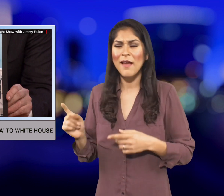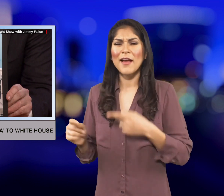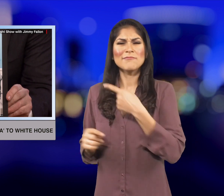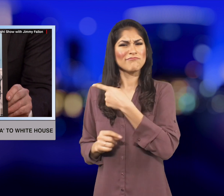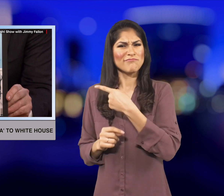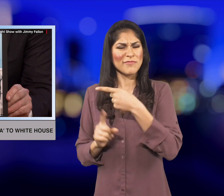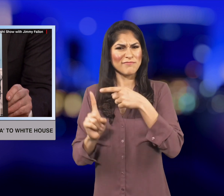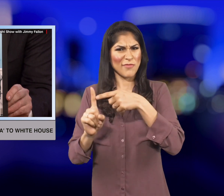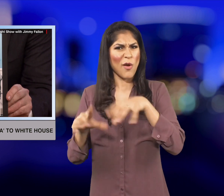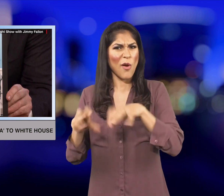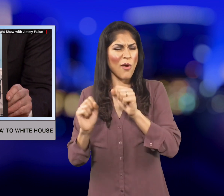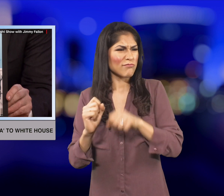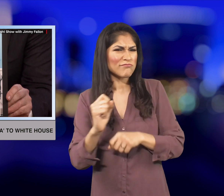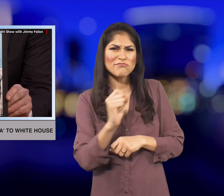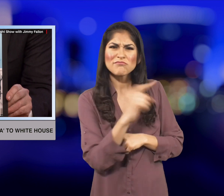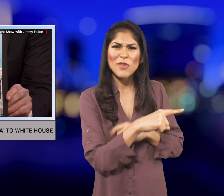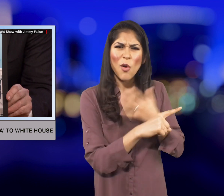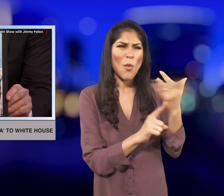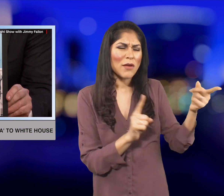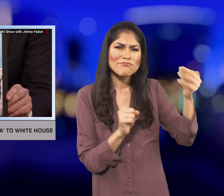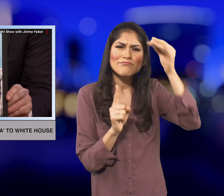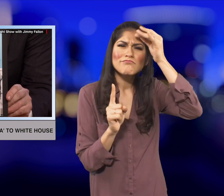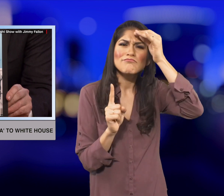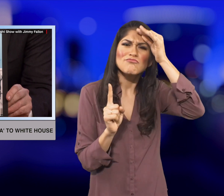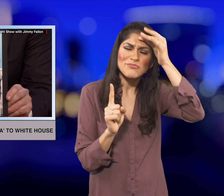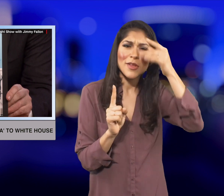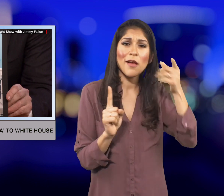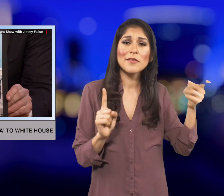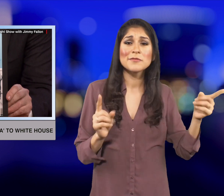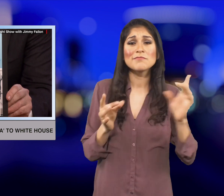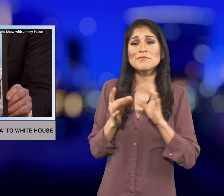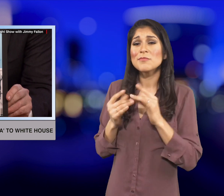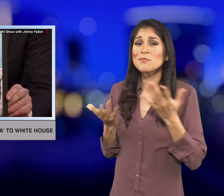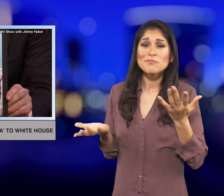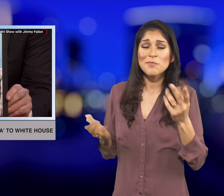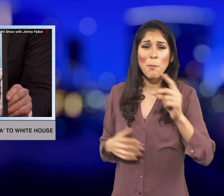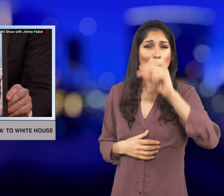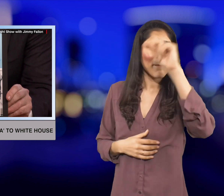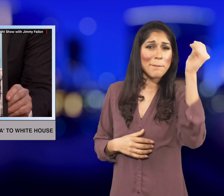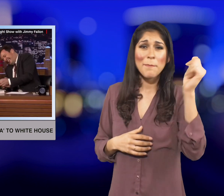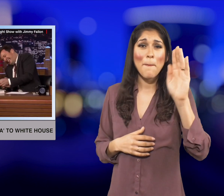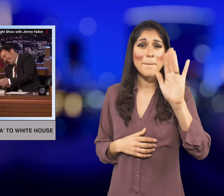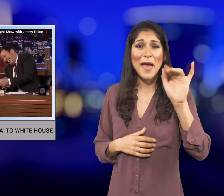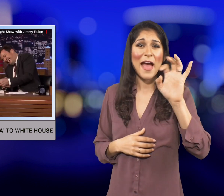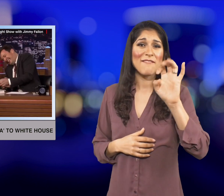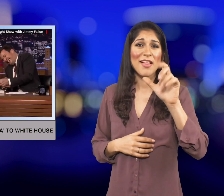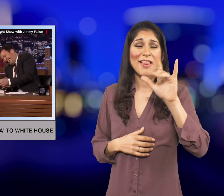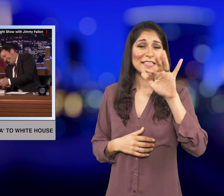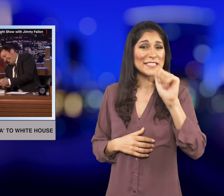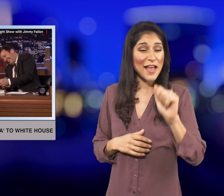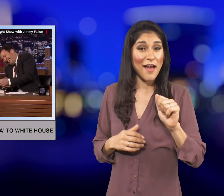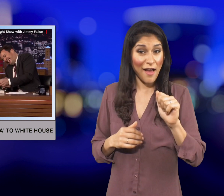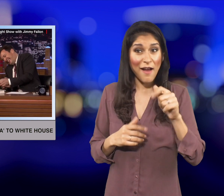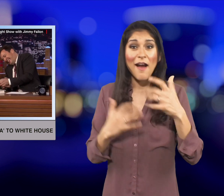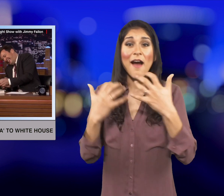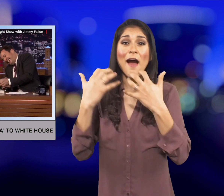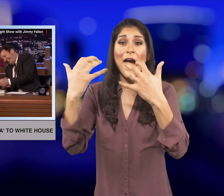He asked her what was really going through her mind. Obama said "Bye Felicia!"